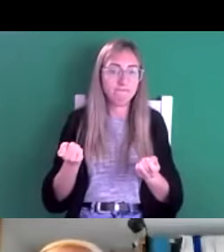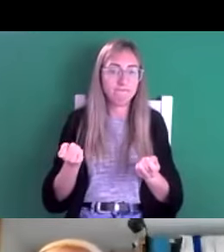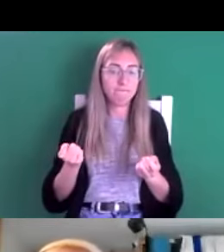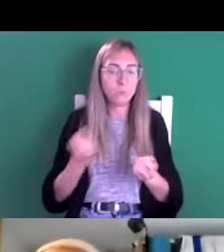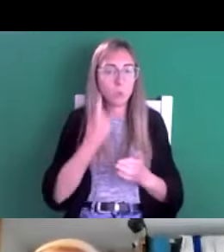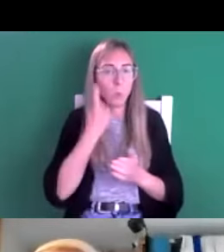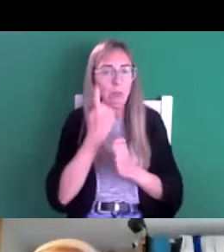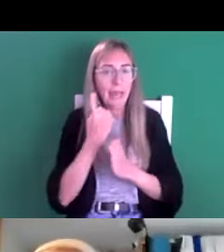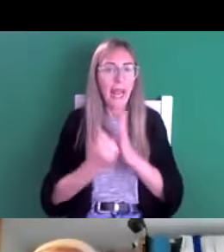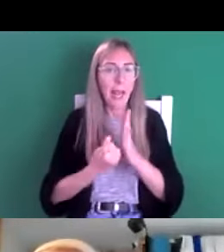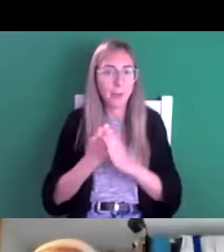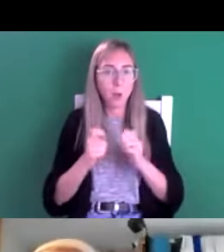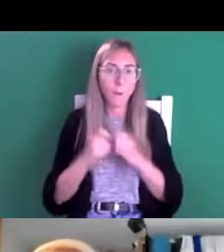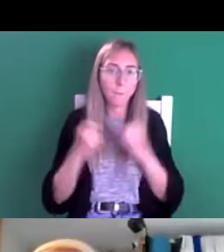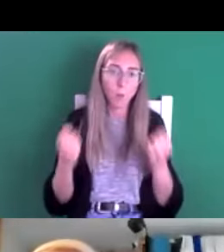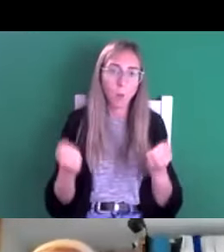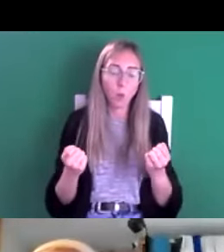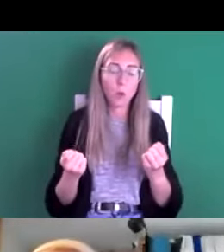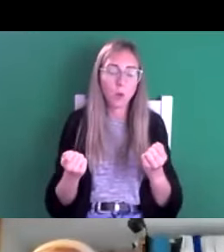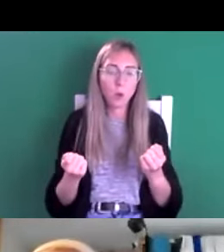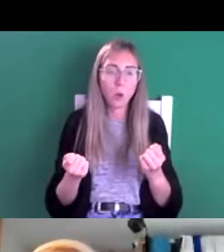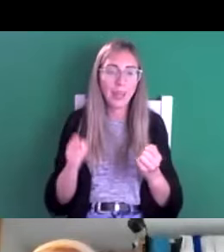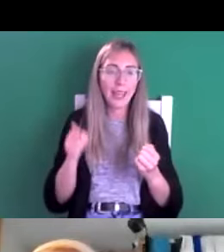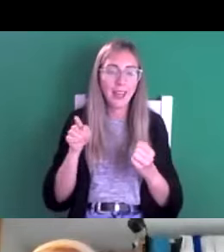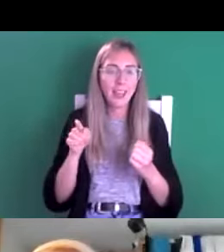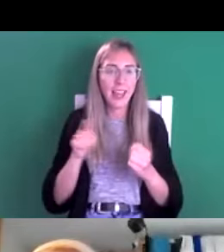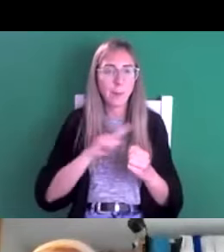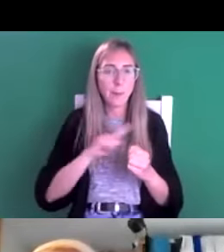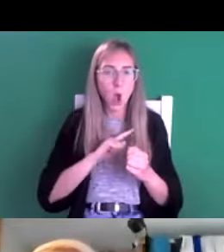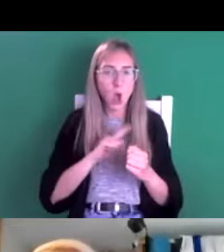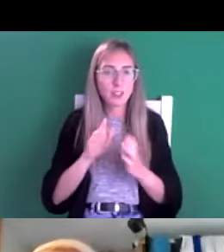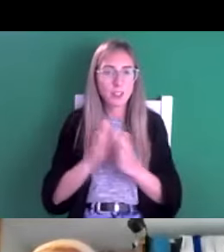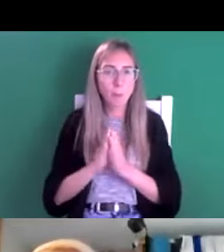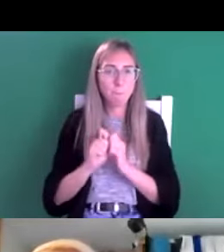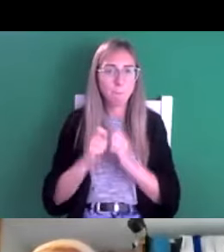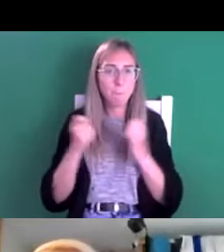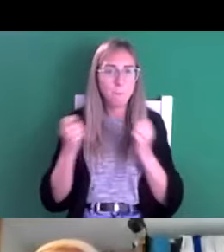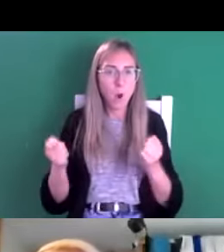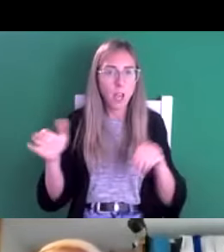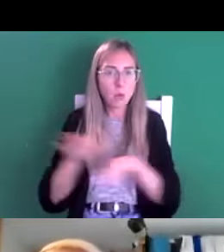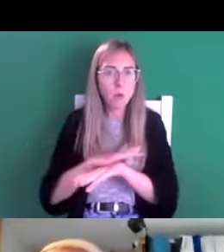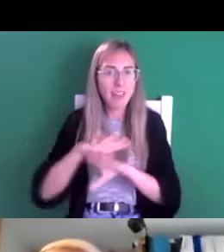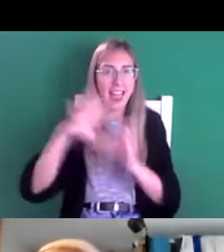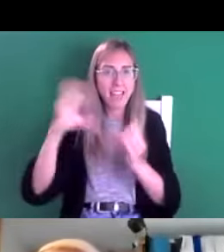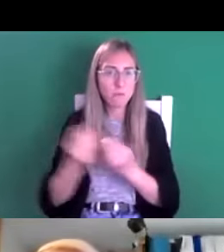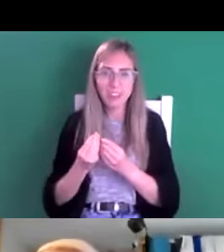the book because obviously you can only put so much in a book unless you've got a massive budget